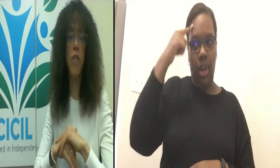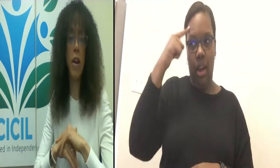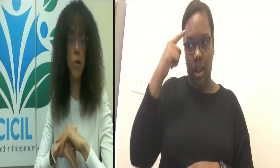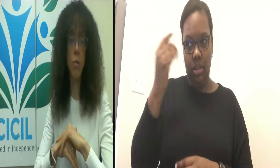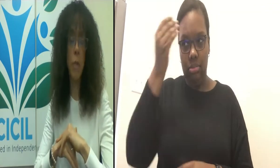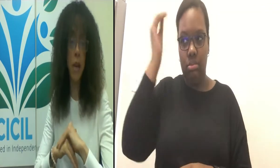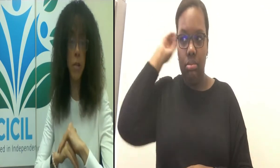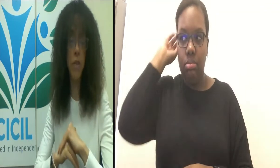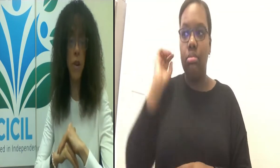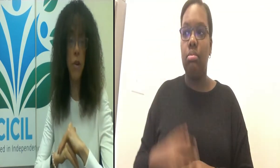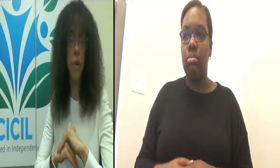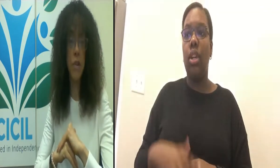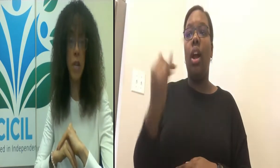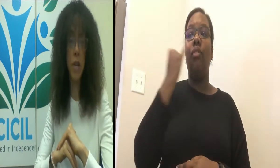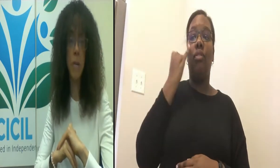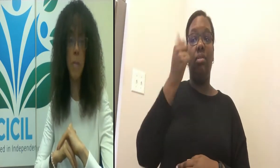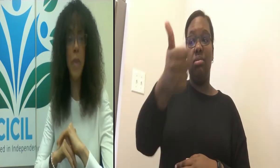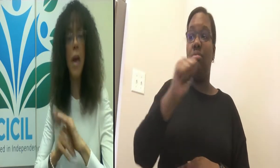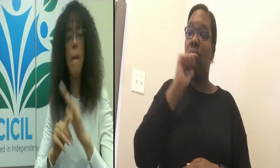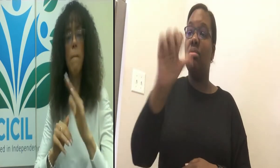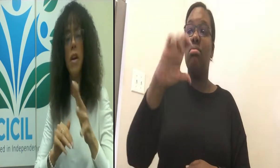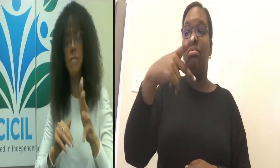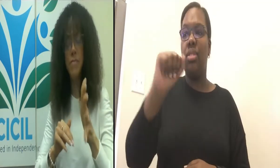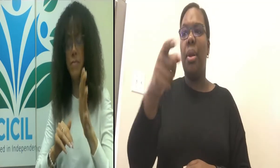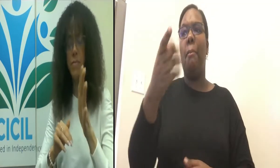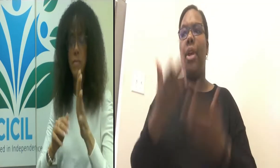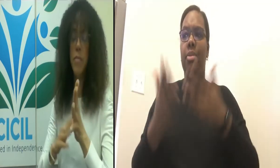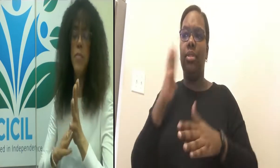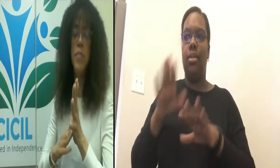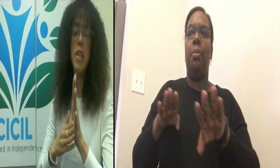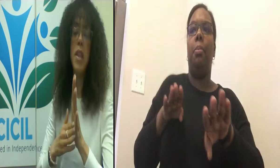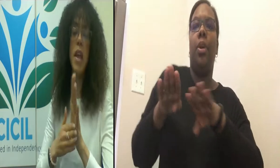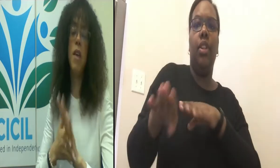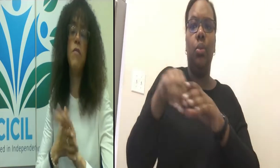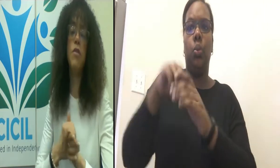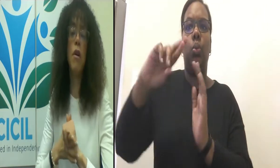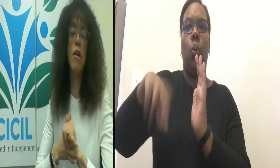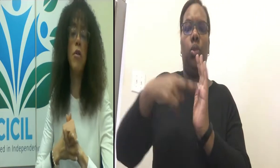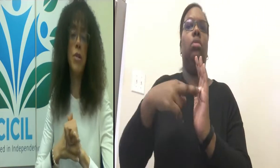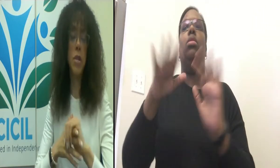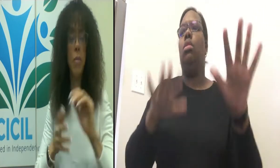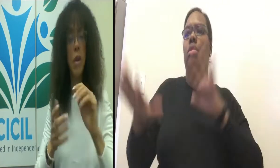person or the firm that is doing the financial management for your